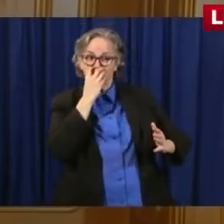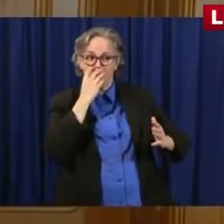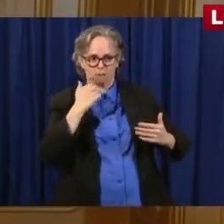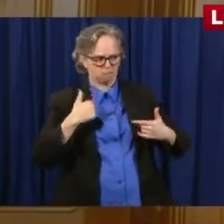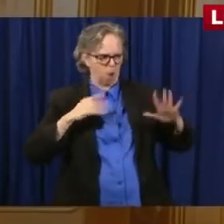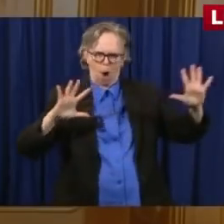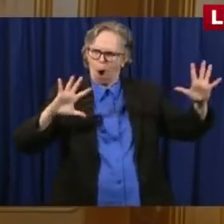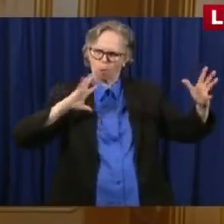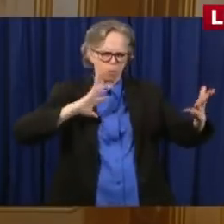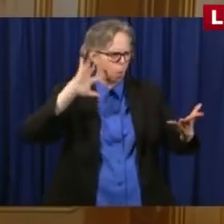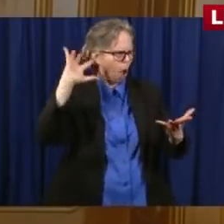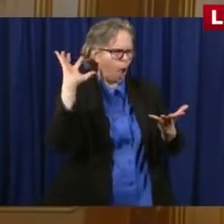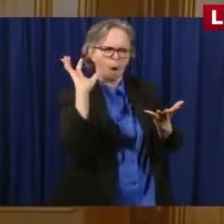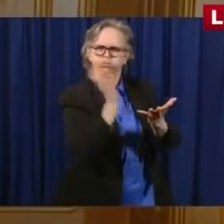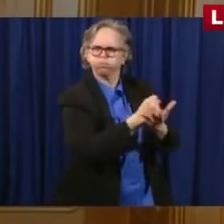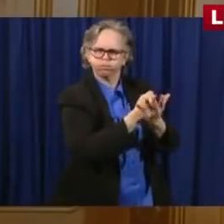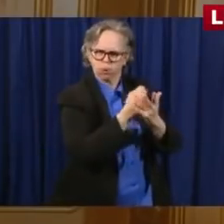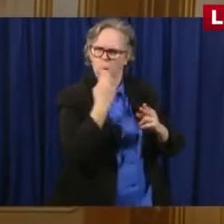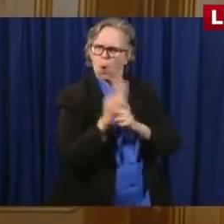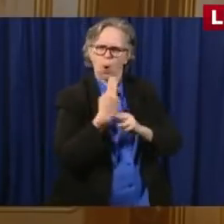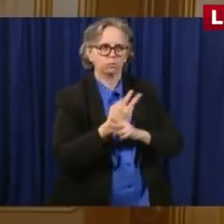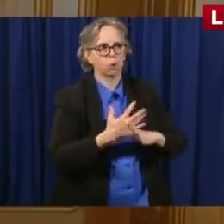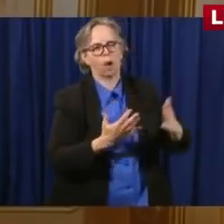WE THANK THE ENTIRE APPLE FAMILY.